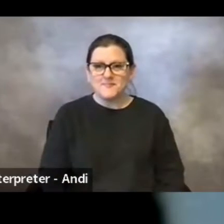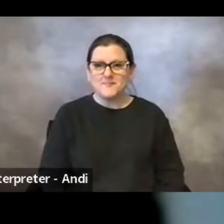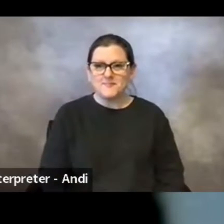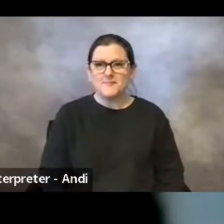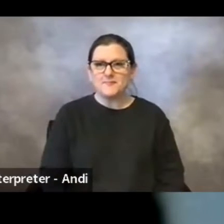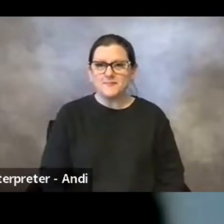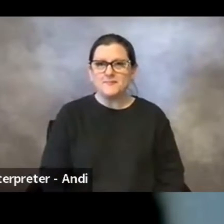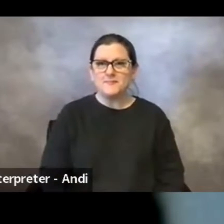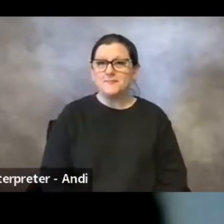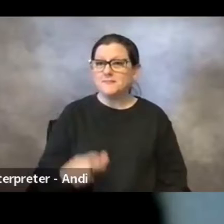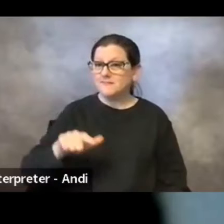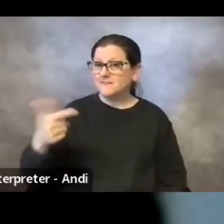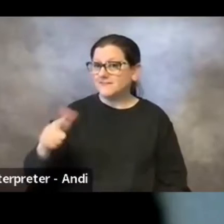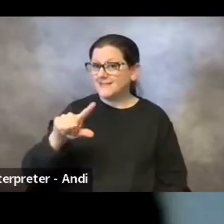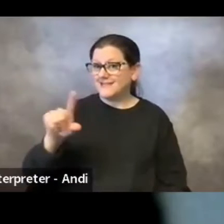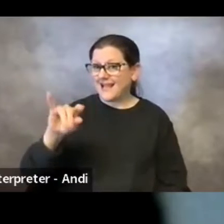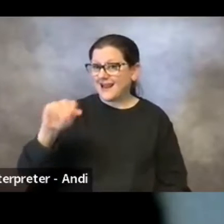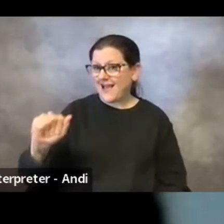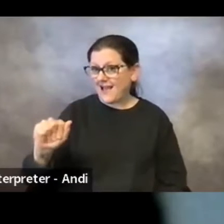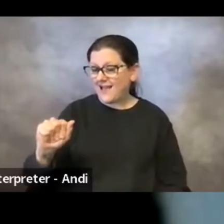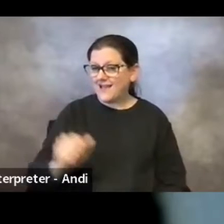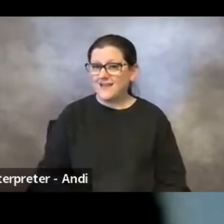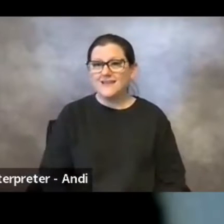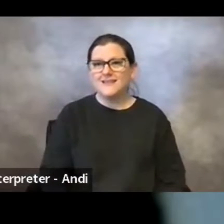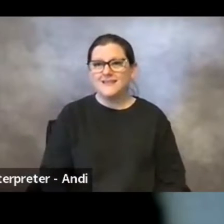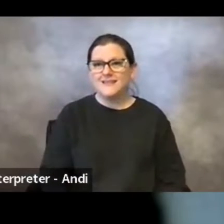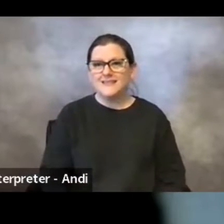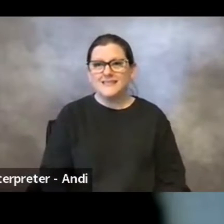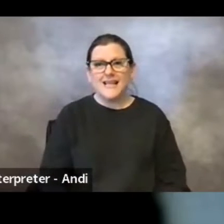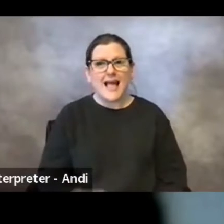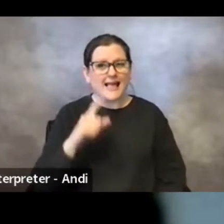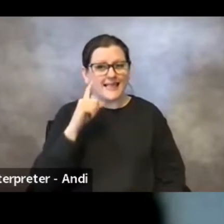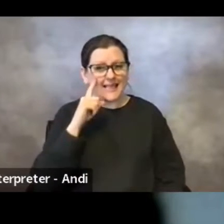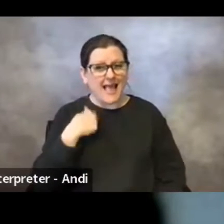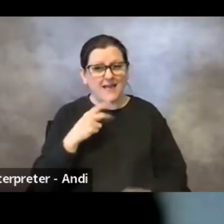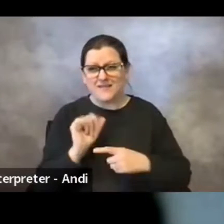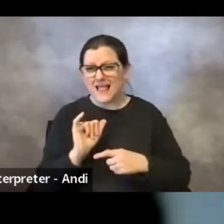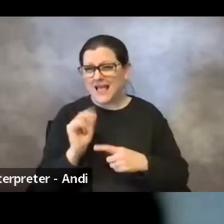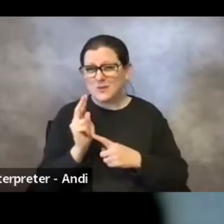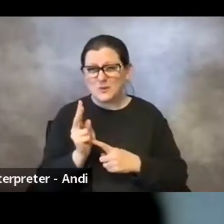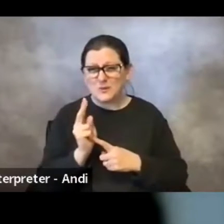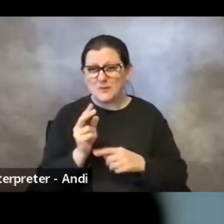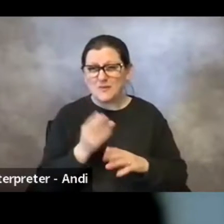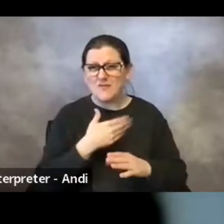that, turning it back to you to wrap us up. Zaida Ricker: I think we have just a couple more minutes before we move to our next